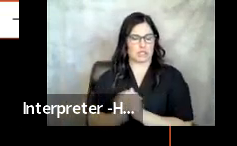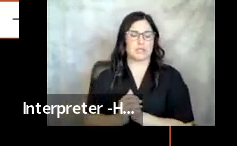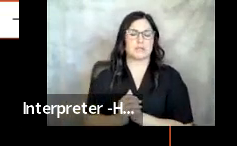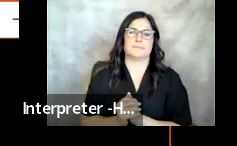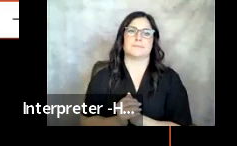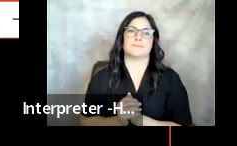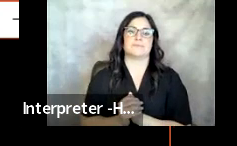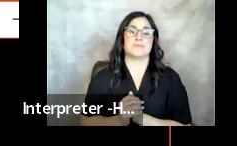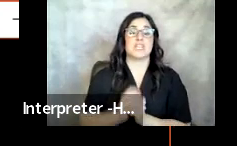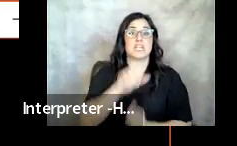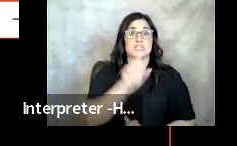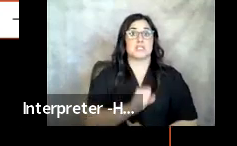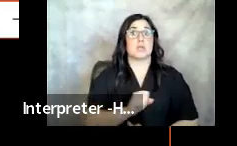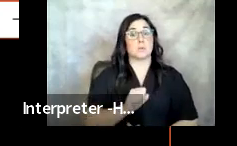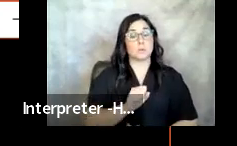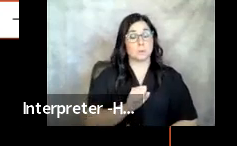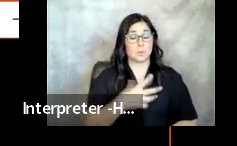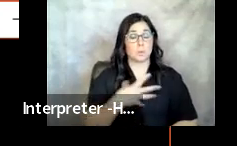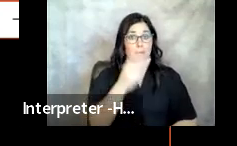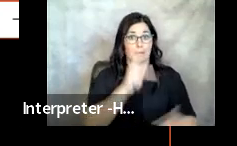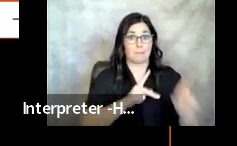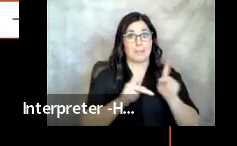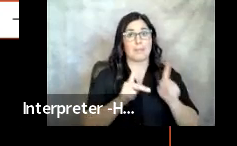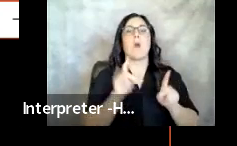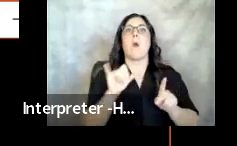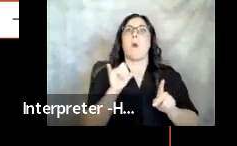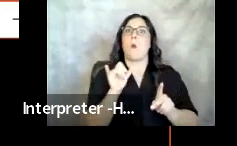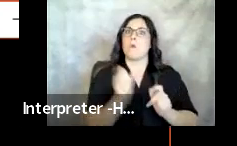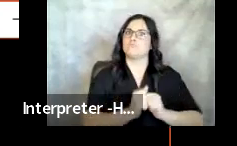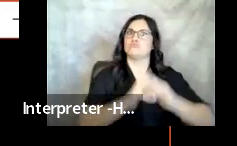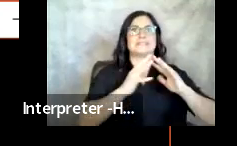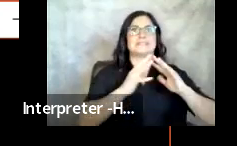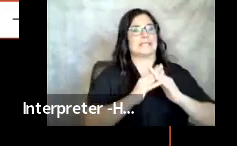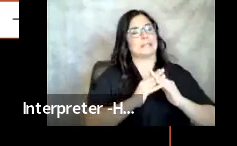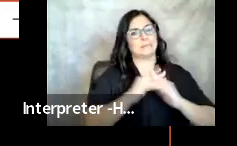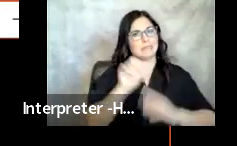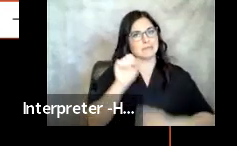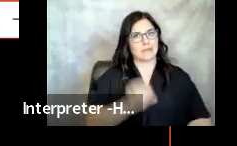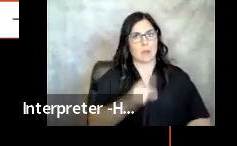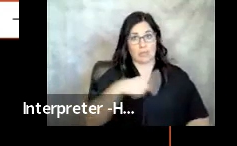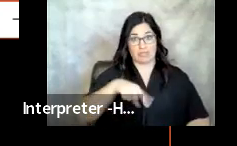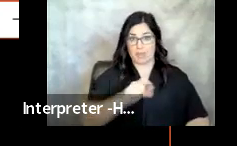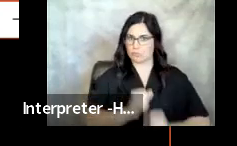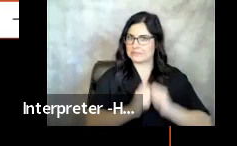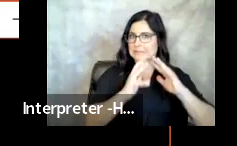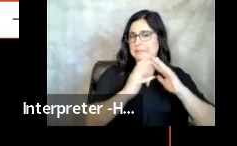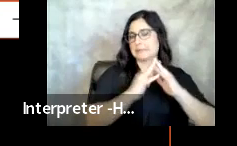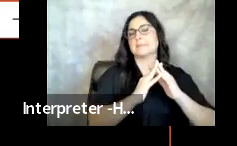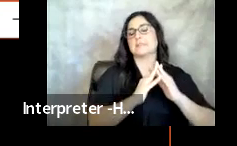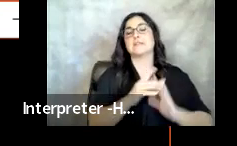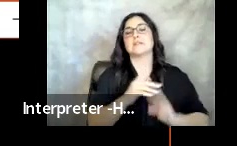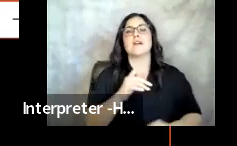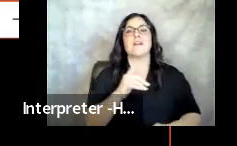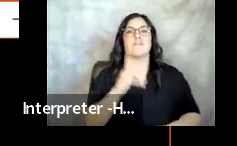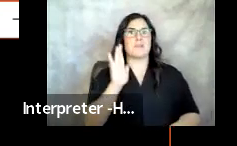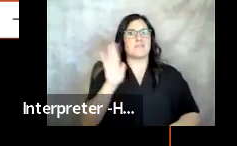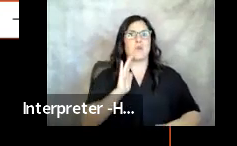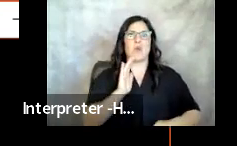Southern white people redeemed. The south. They brought it. Back from. Its its low point to a higher point by.